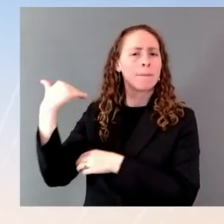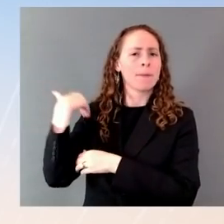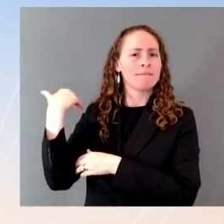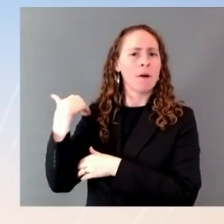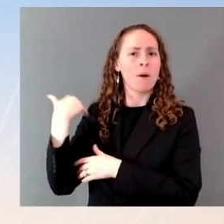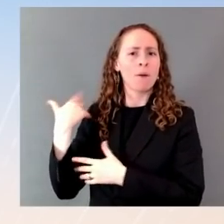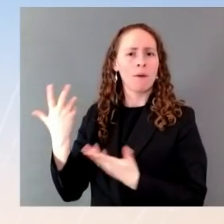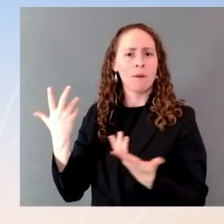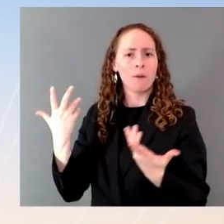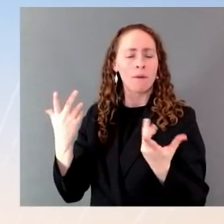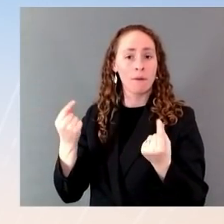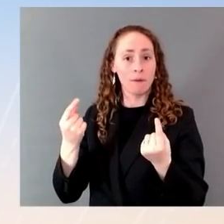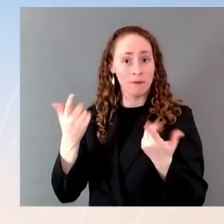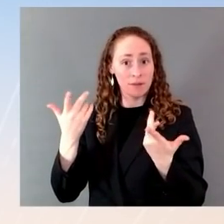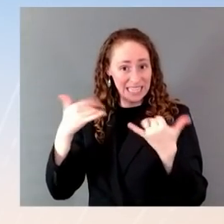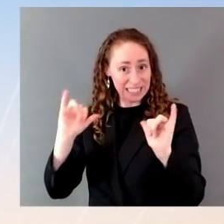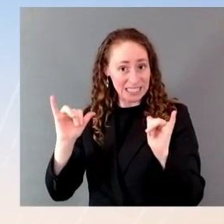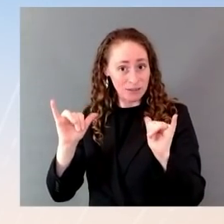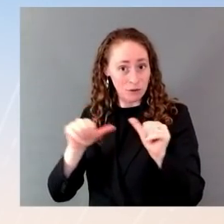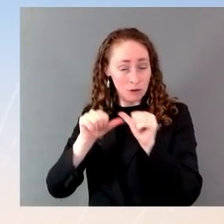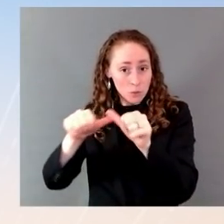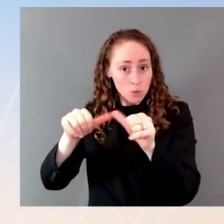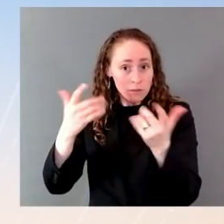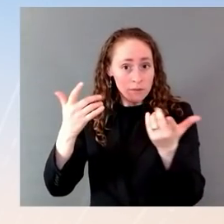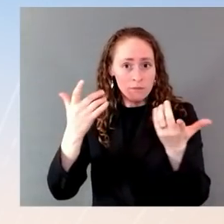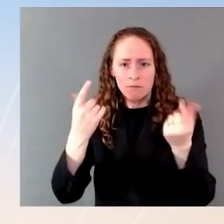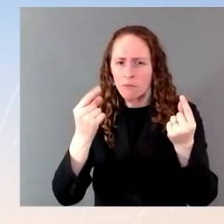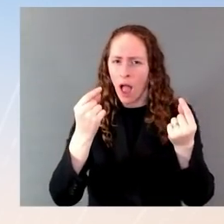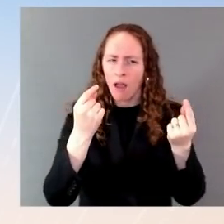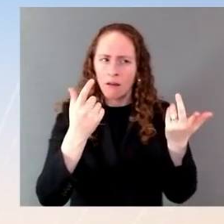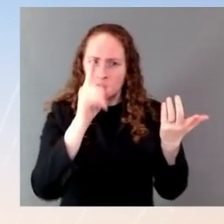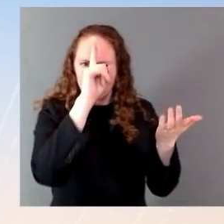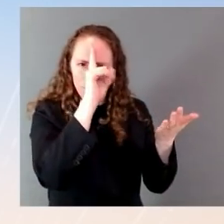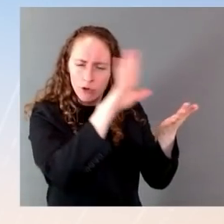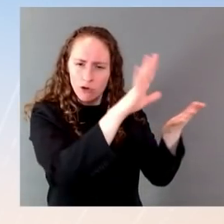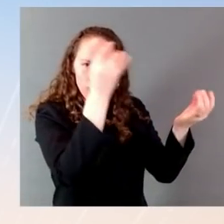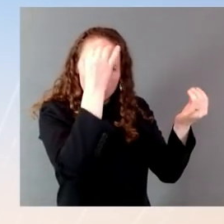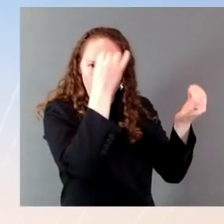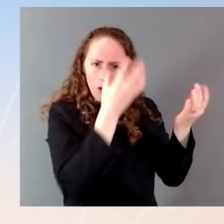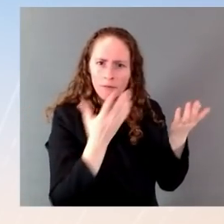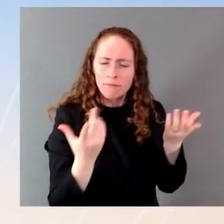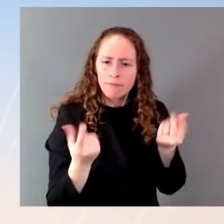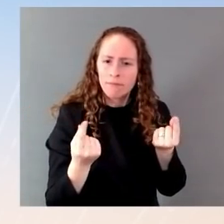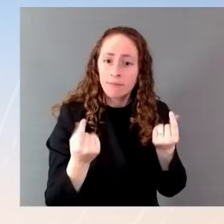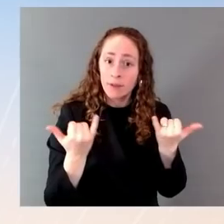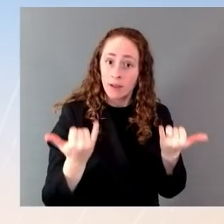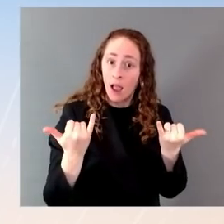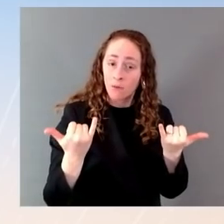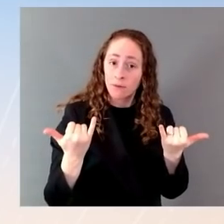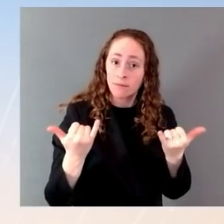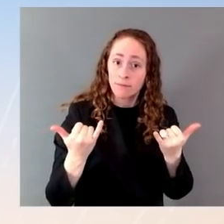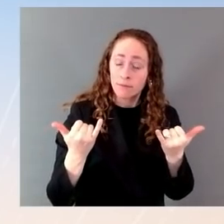I said I wasn't going to get into the specific sanctions measures that we intend to impose, although we will be communicating